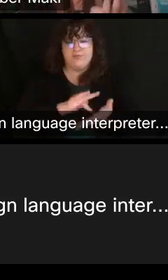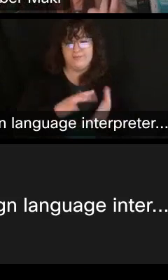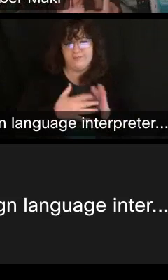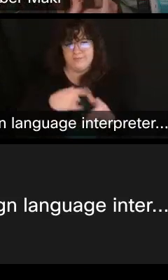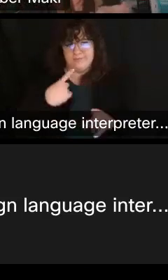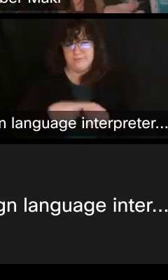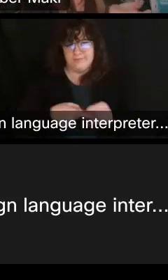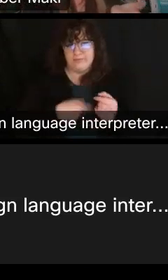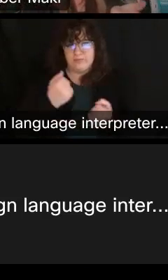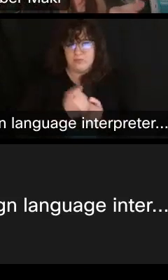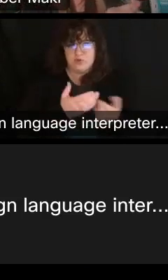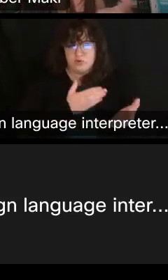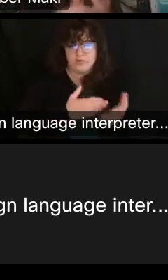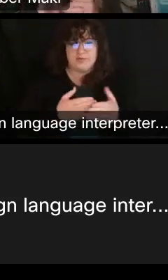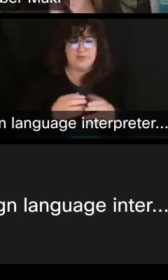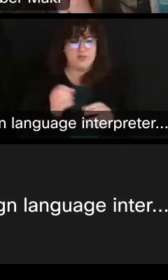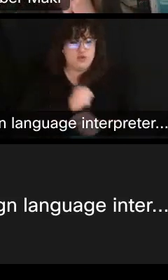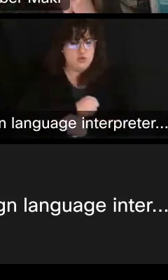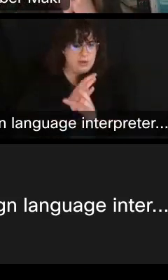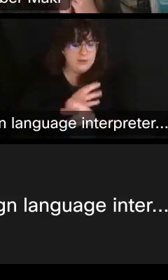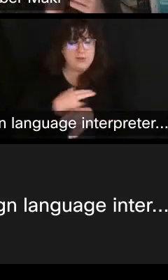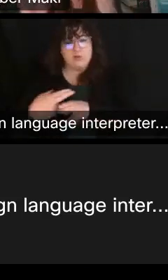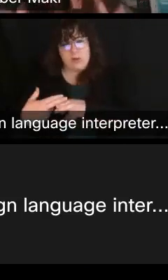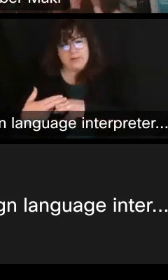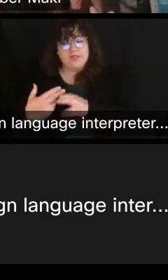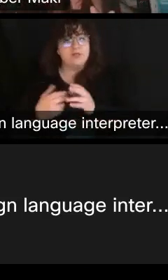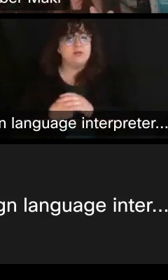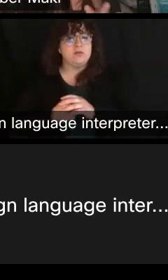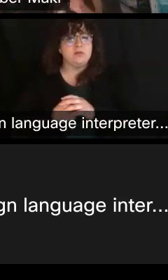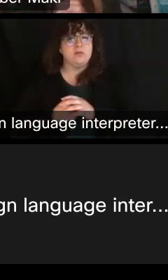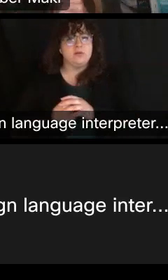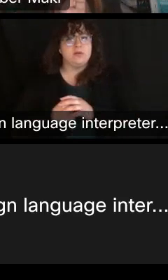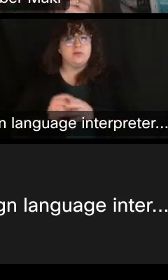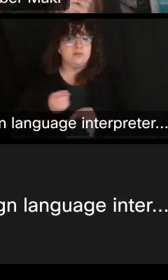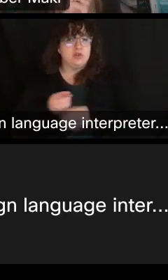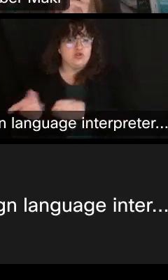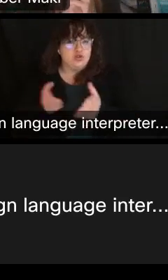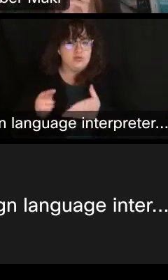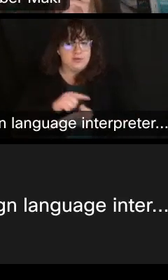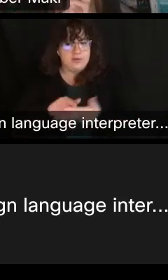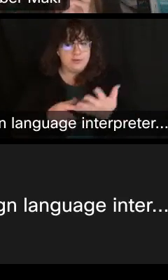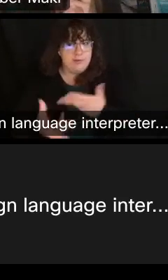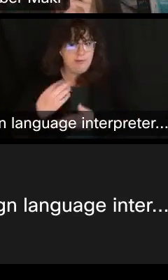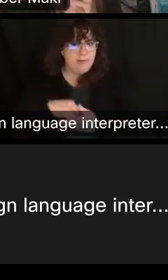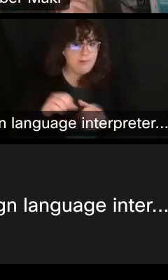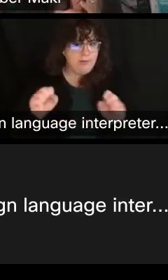crisis respite and specialist services. The drawback to that is that you have to,